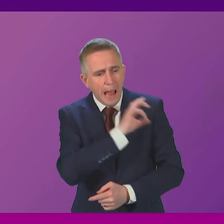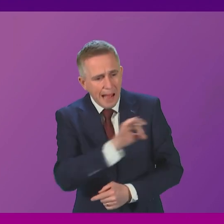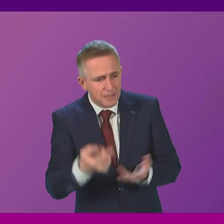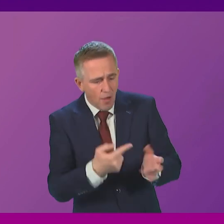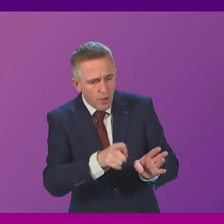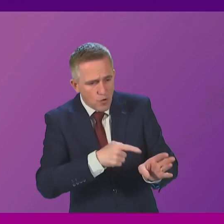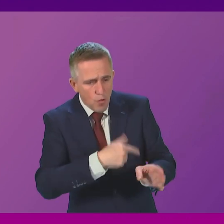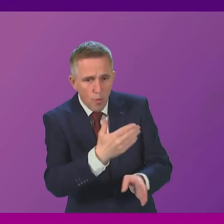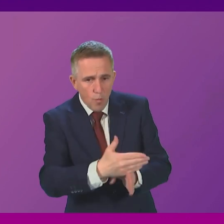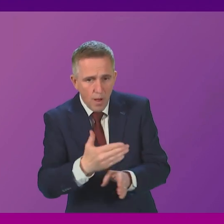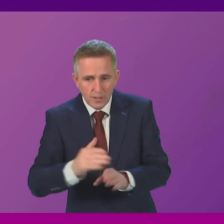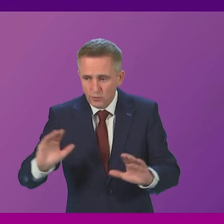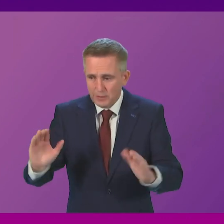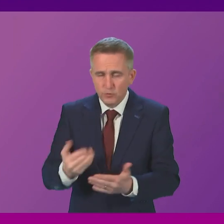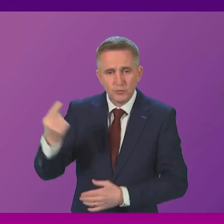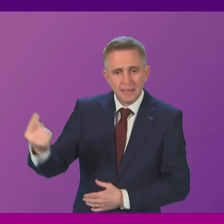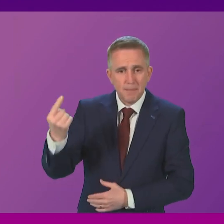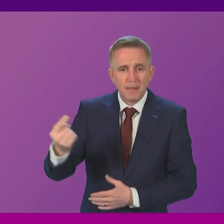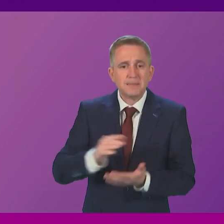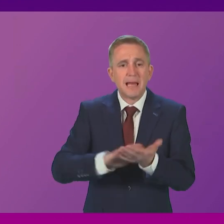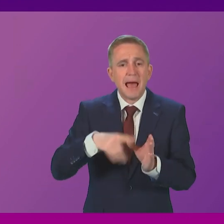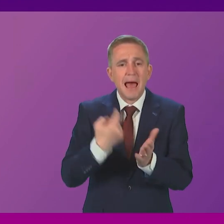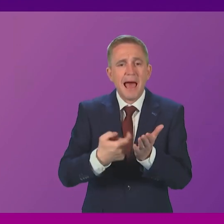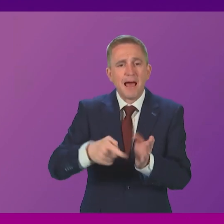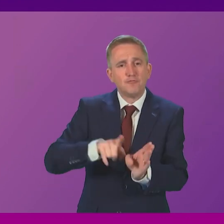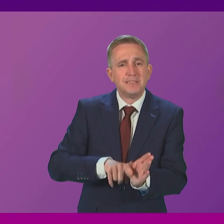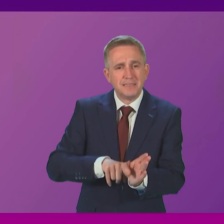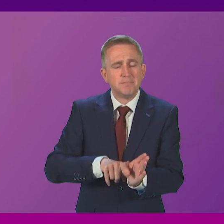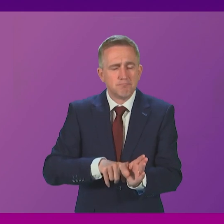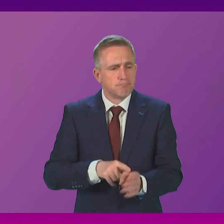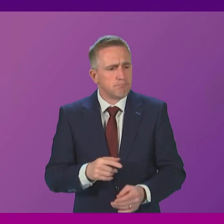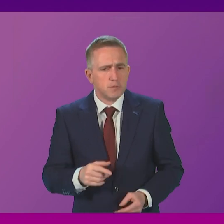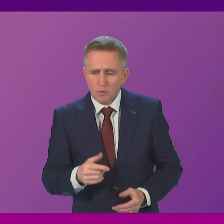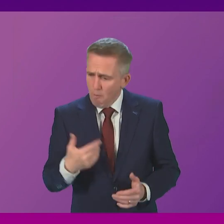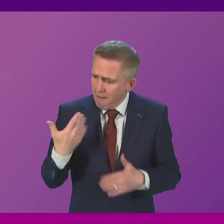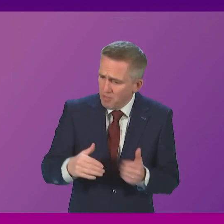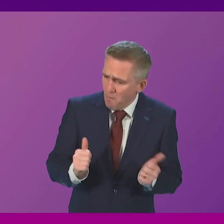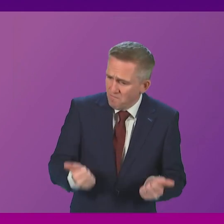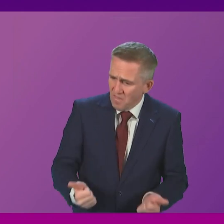to introduce him simply as “Harry”. We duly did that; everything went fine and he was not recognised.